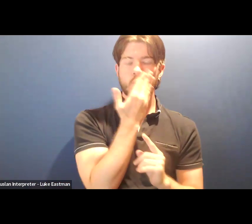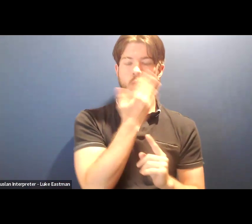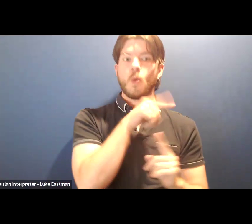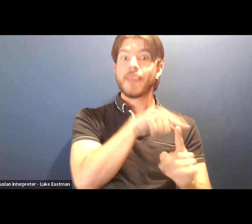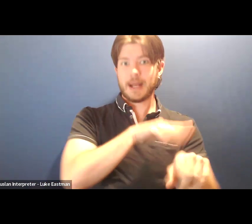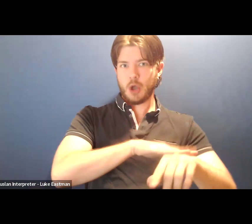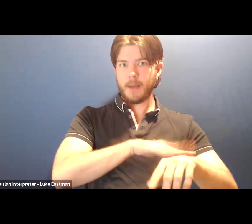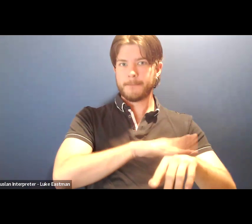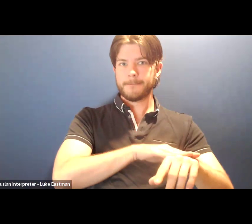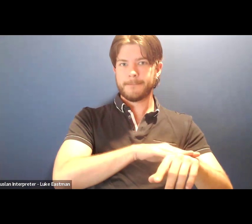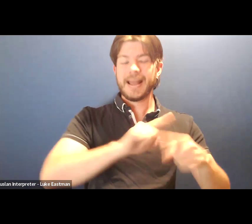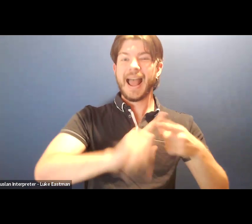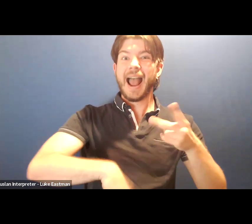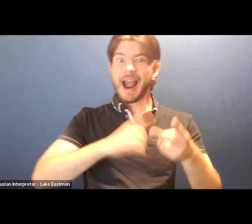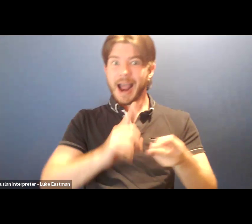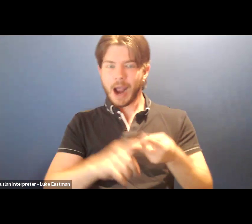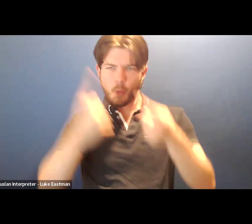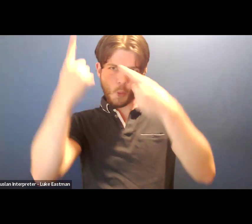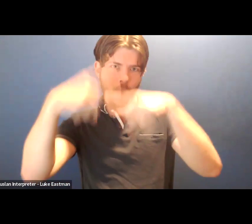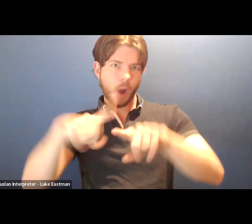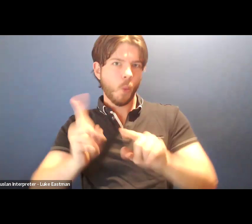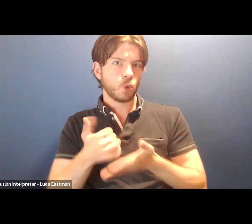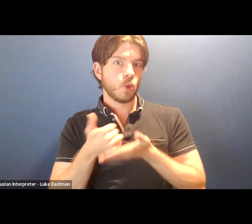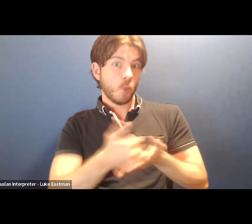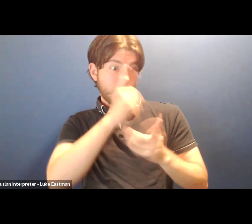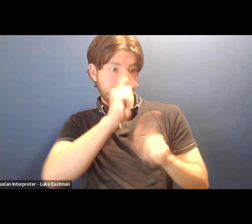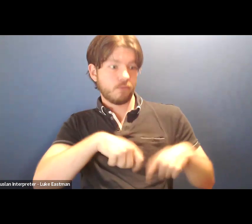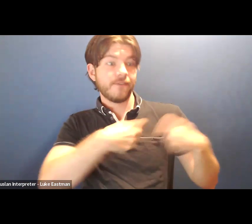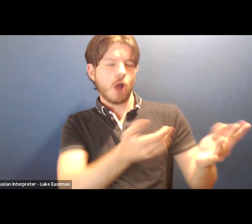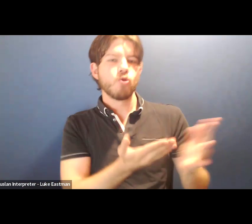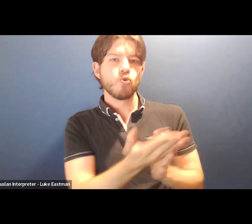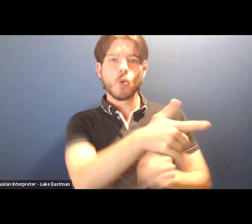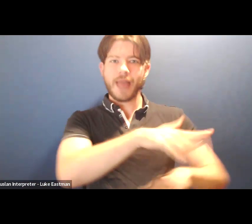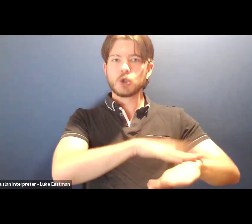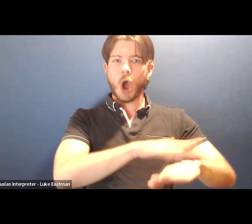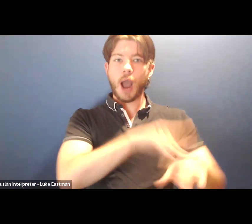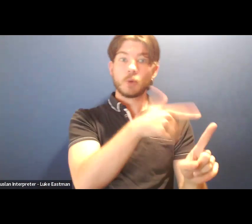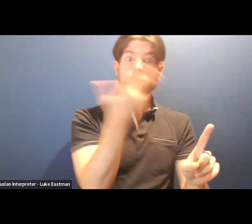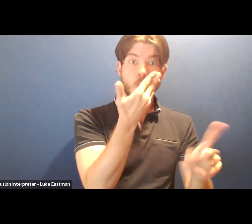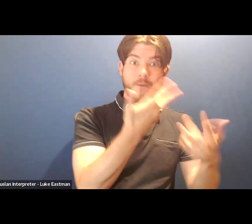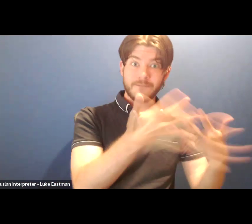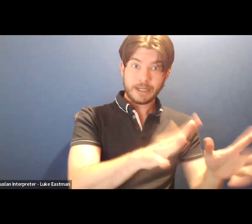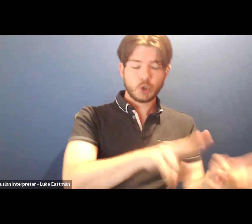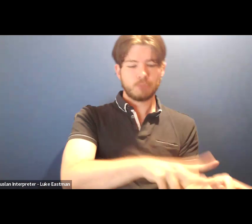can provide to young people through